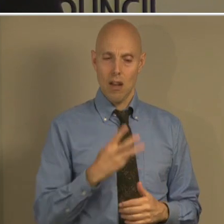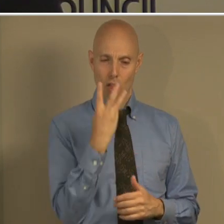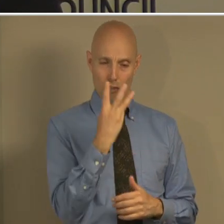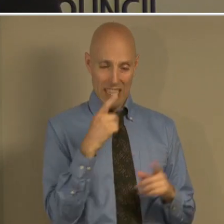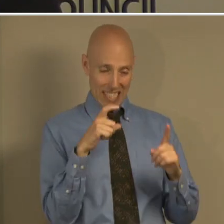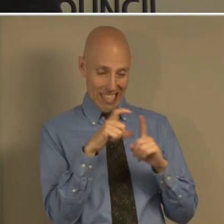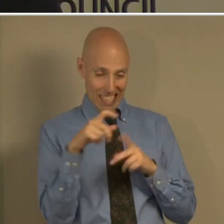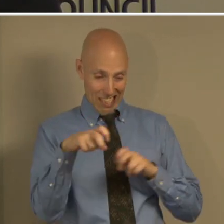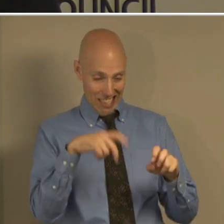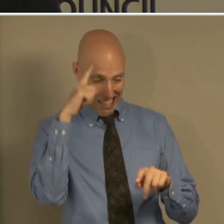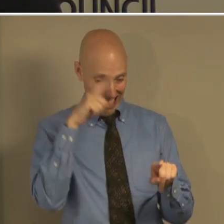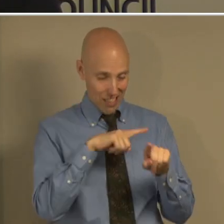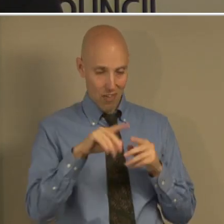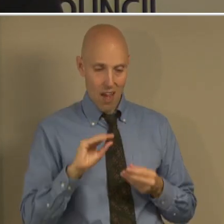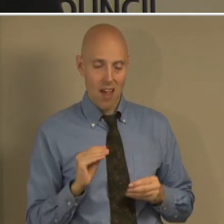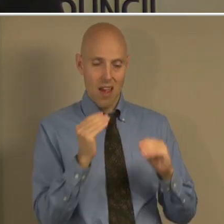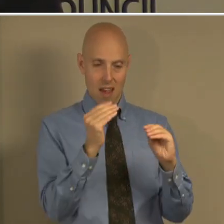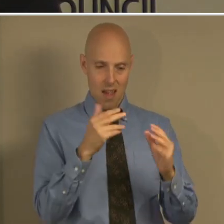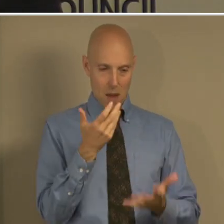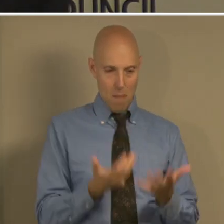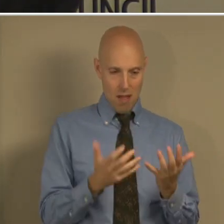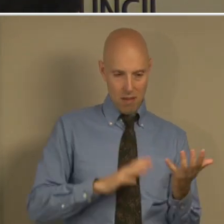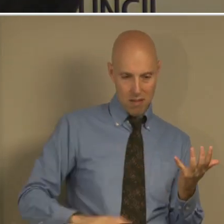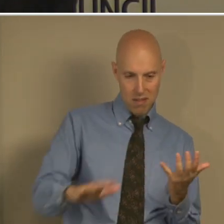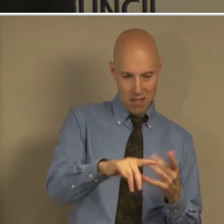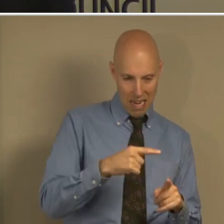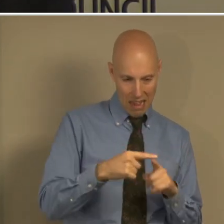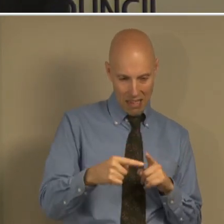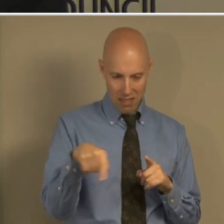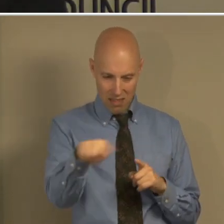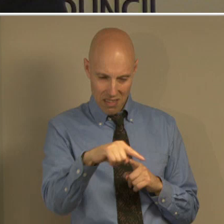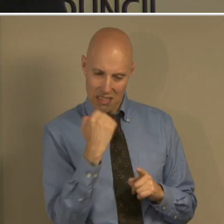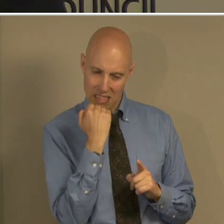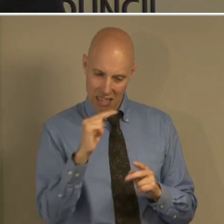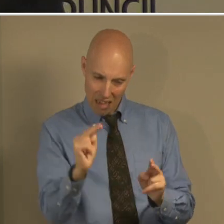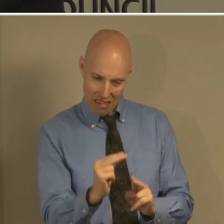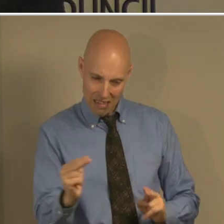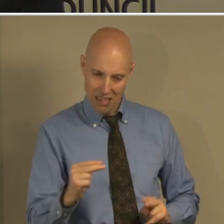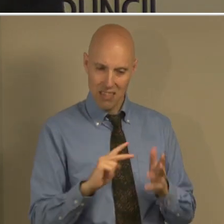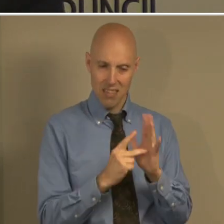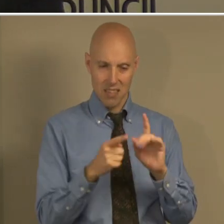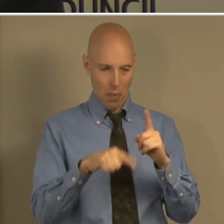to balance the portfolio nationally, around the size of organisations within art forms,